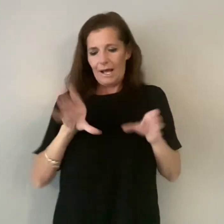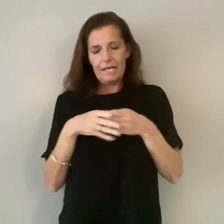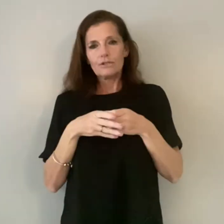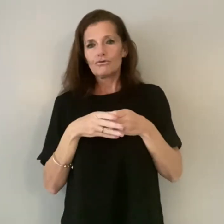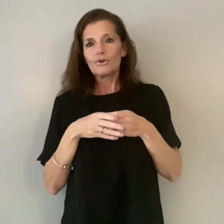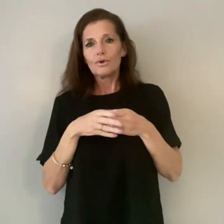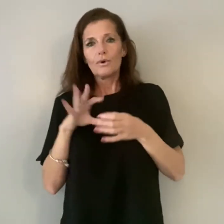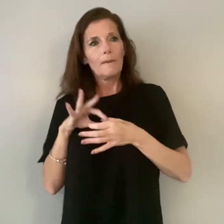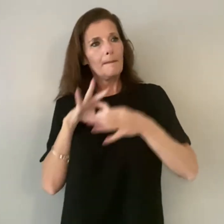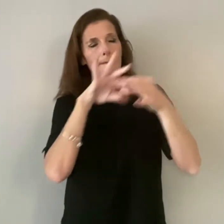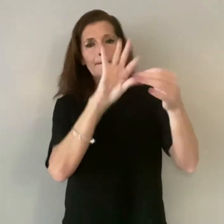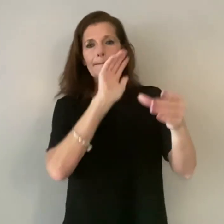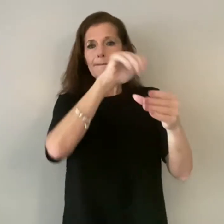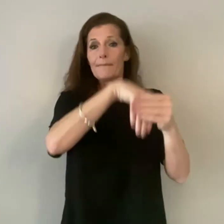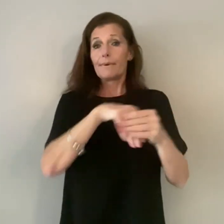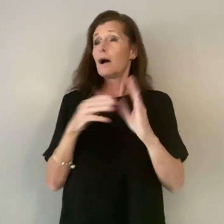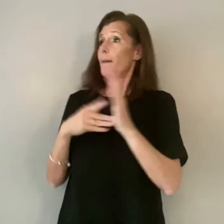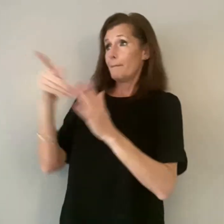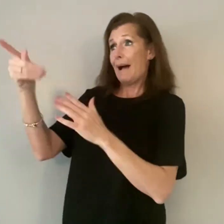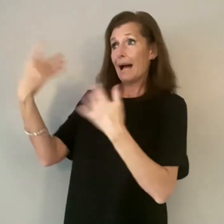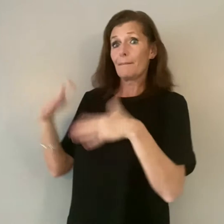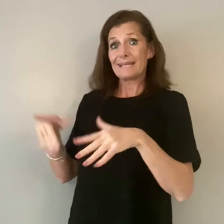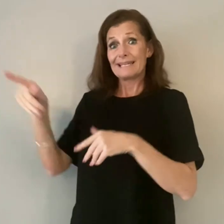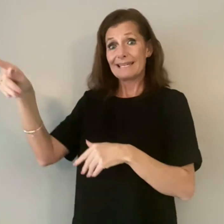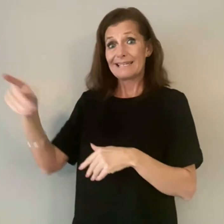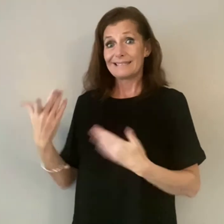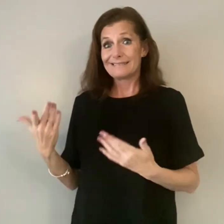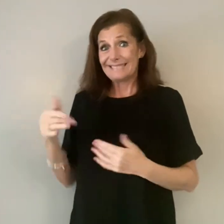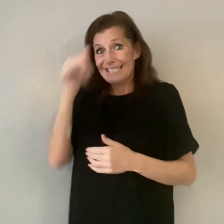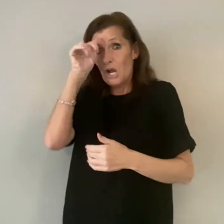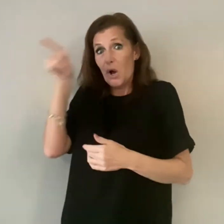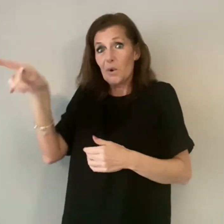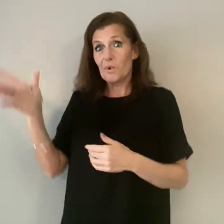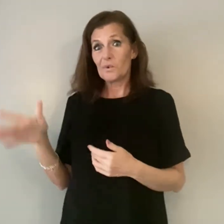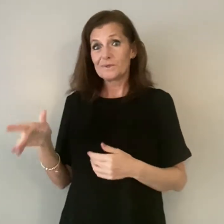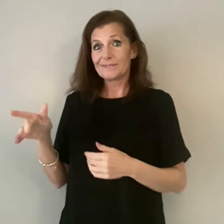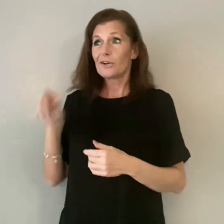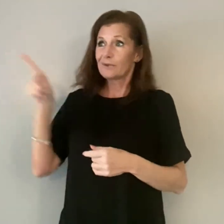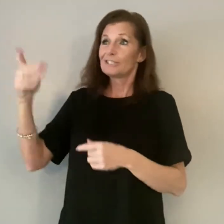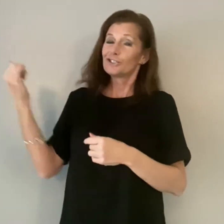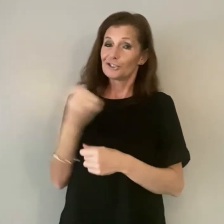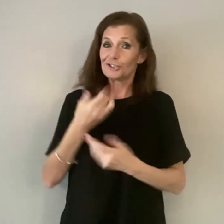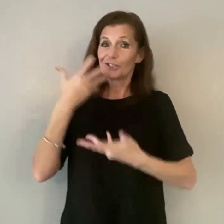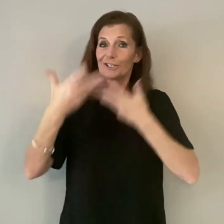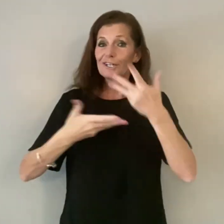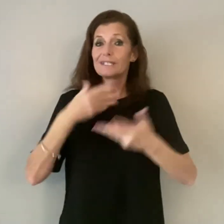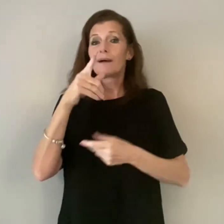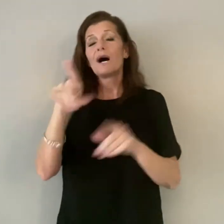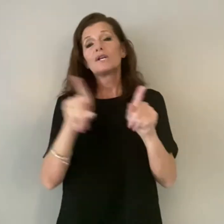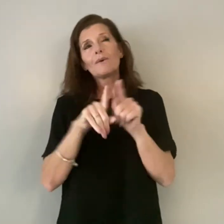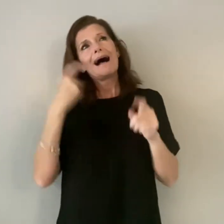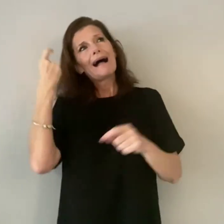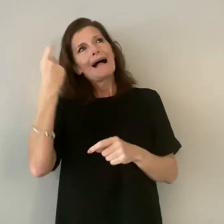because they're doing it as part of a cohort and actually talk about this as well 'cause he's done it, you've lived and breathed it. But I think one of the other things is thinking about